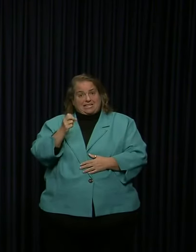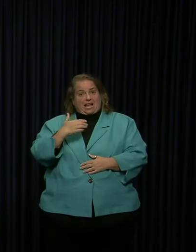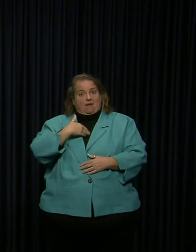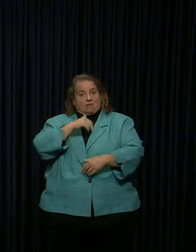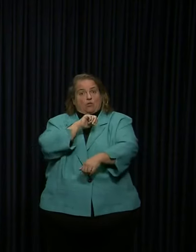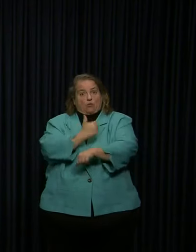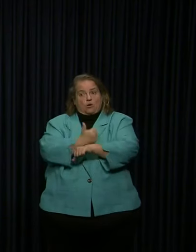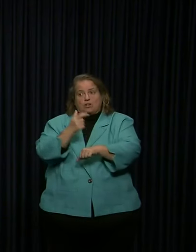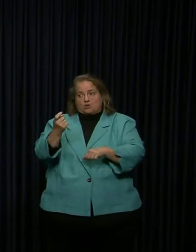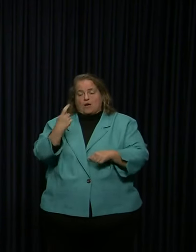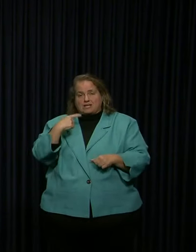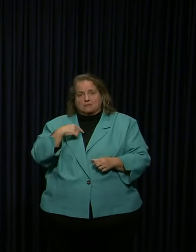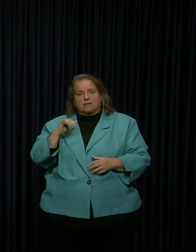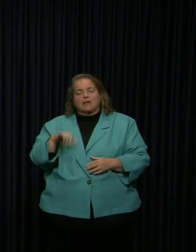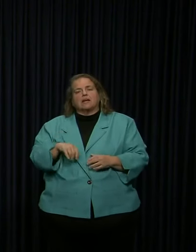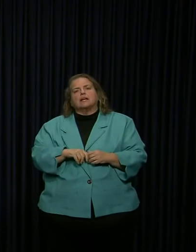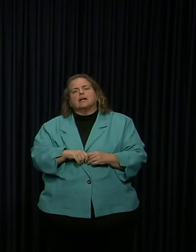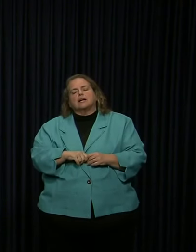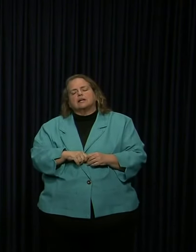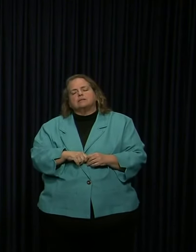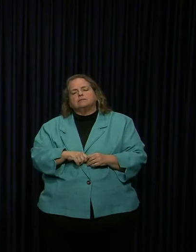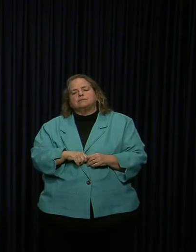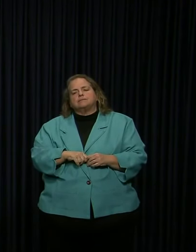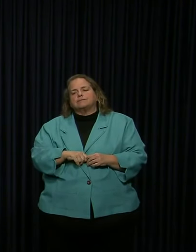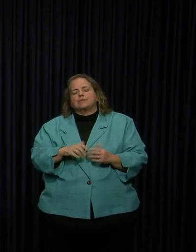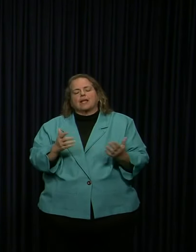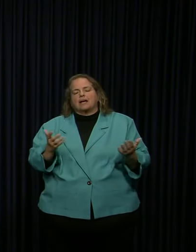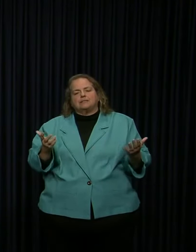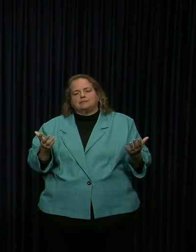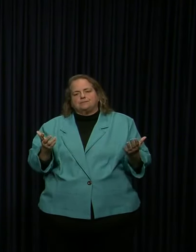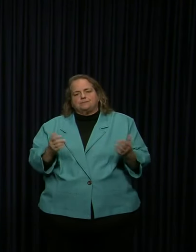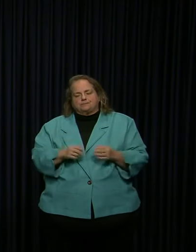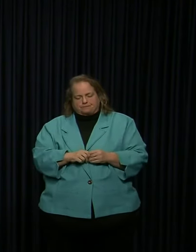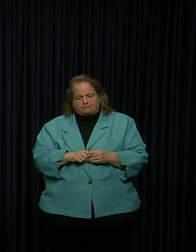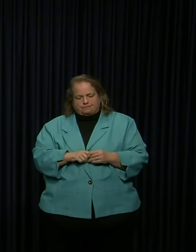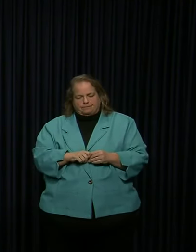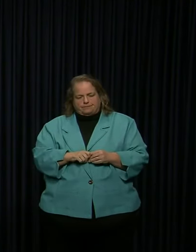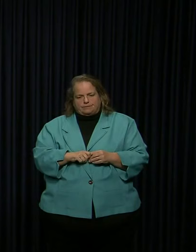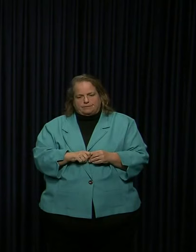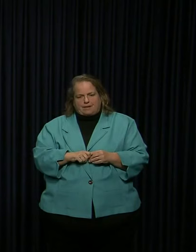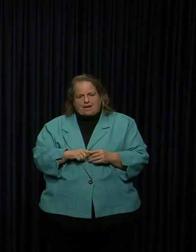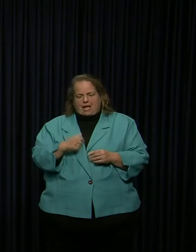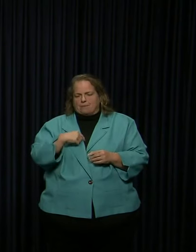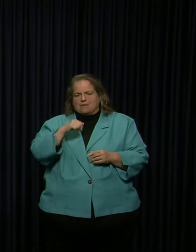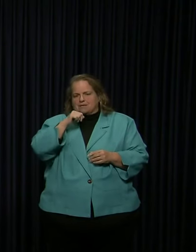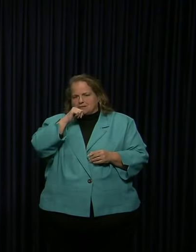AIMING FOR EASTER, AND THEN WHEN THE DATA WAS DIFFERENT, HE MOVED IT.